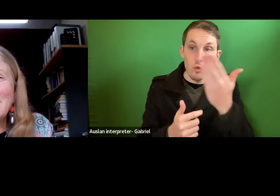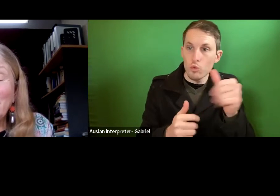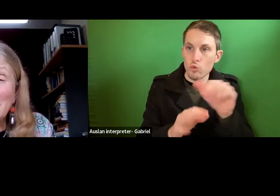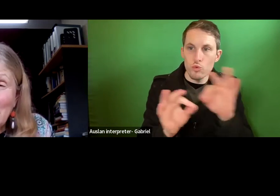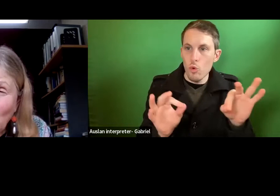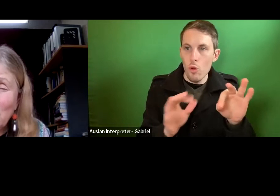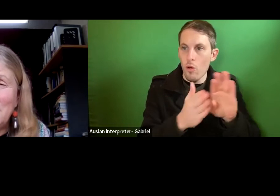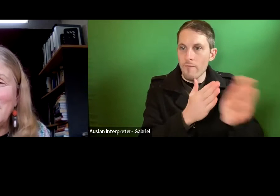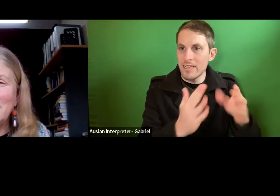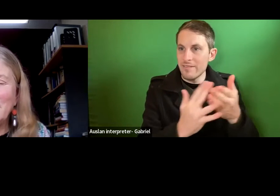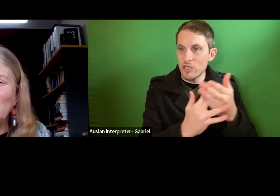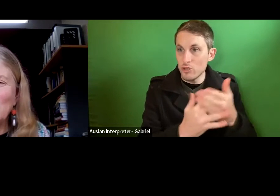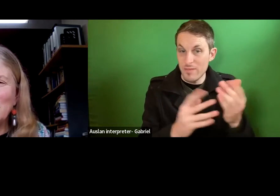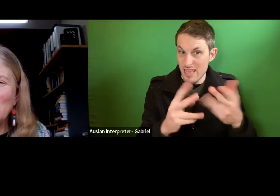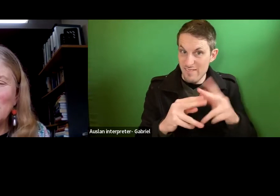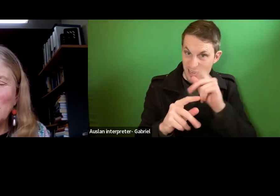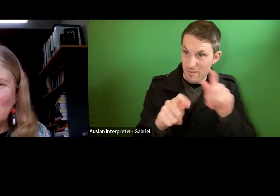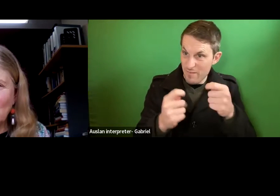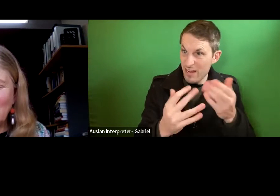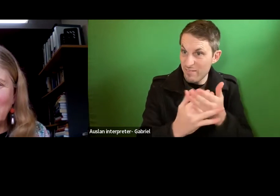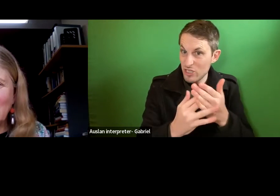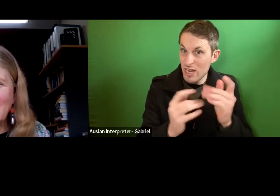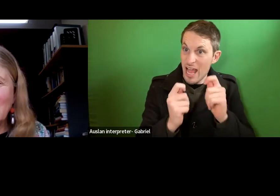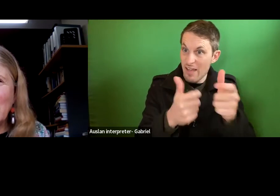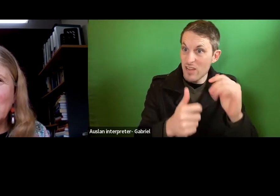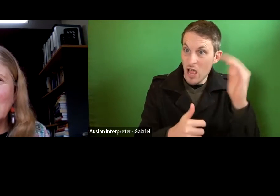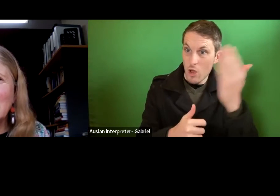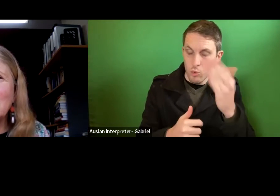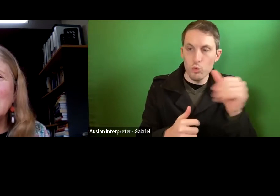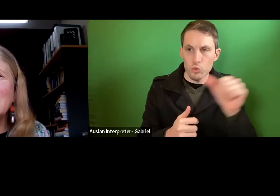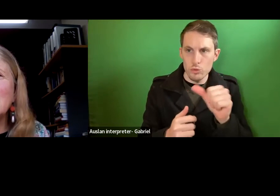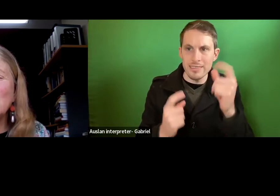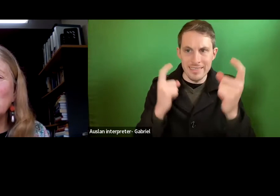if it could be made available to a student should be given consideration. The ability to